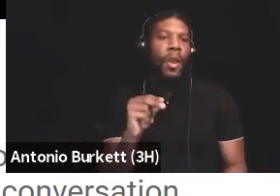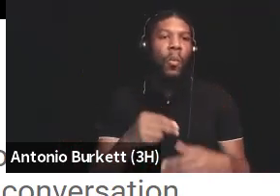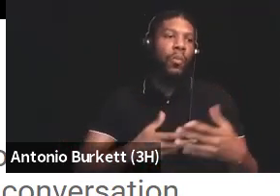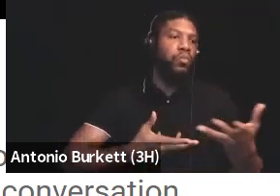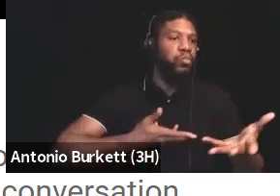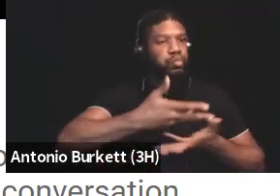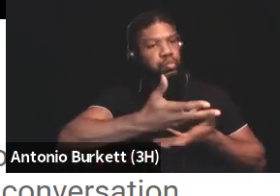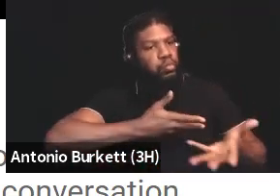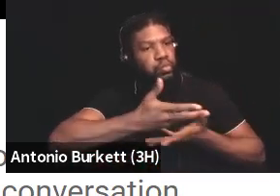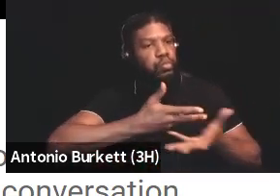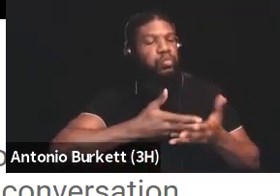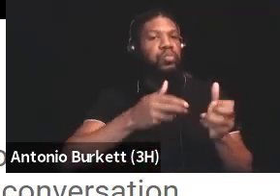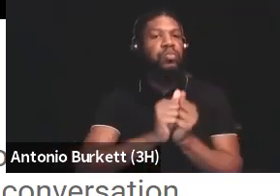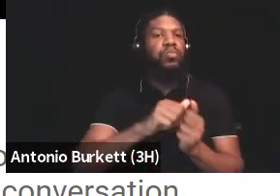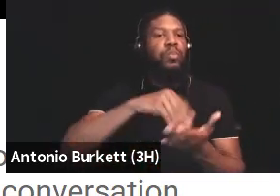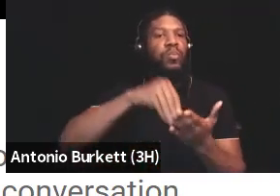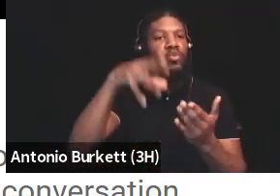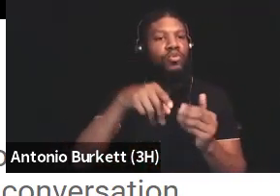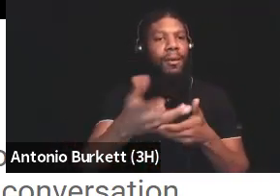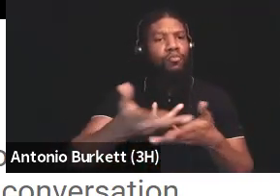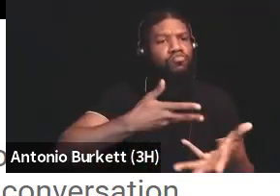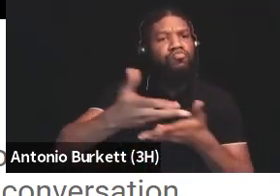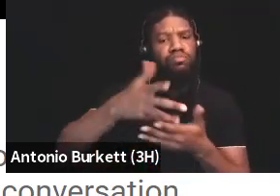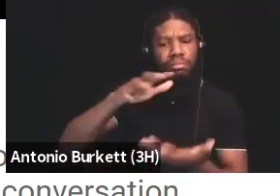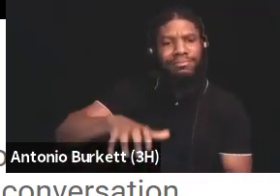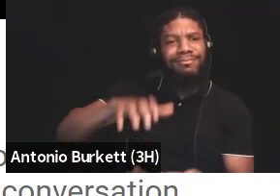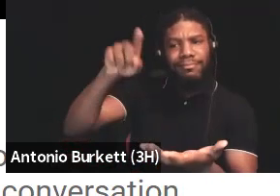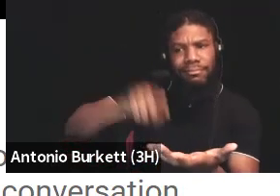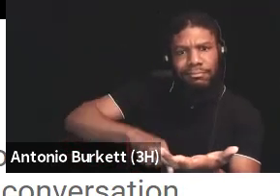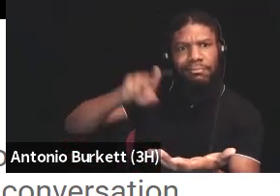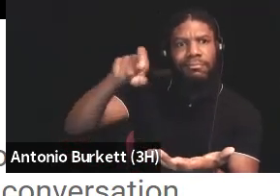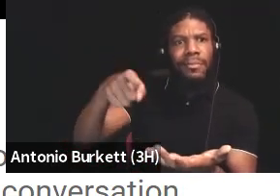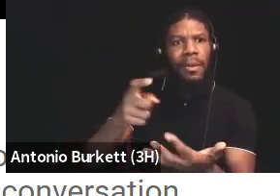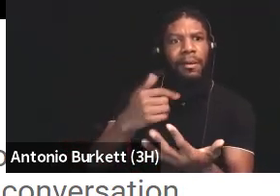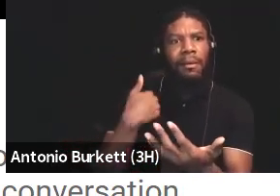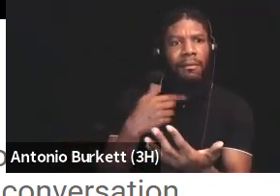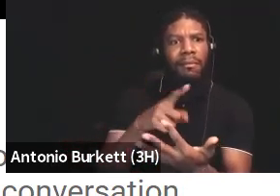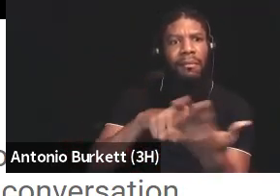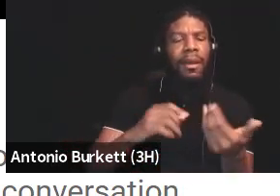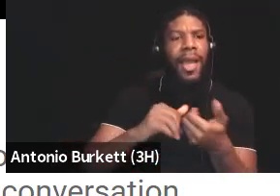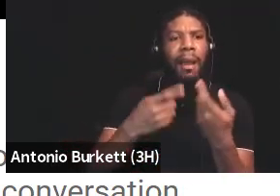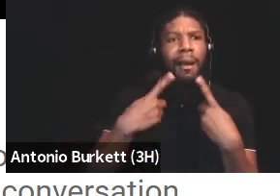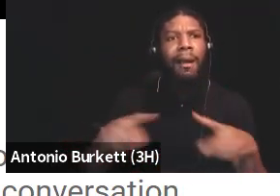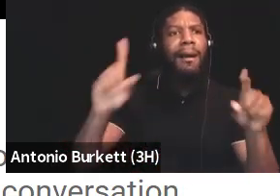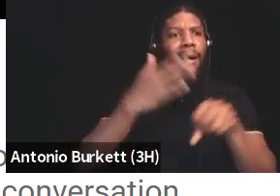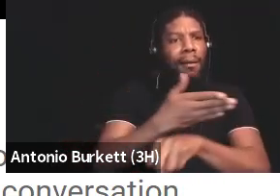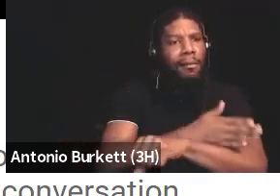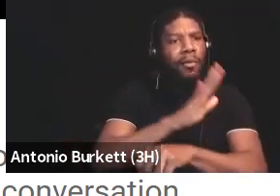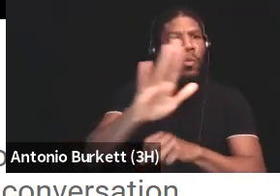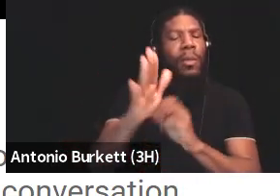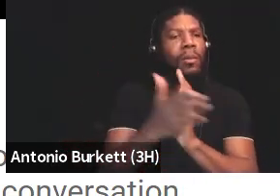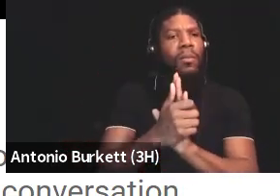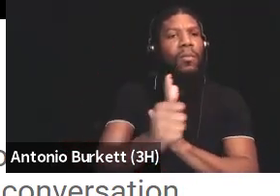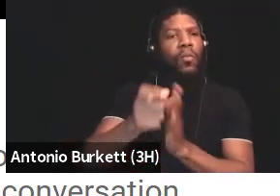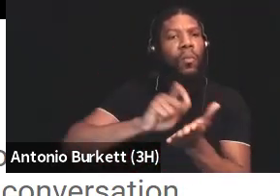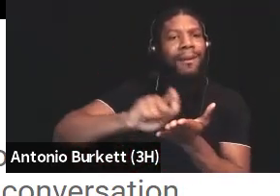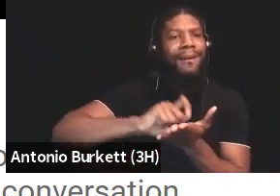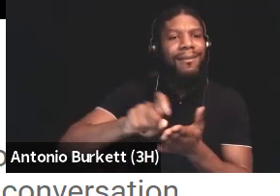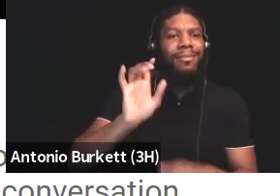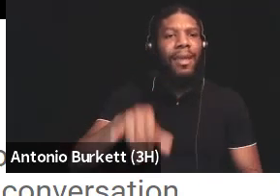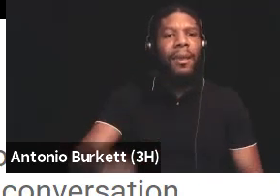with the student about the-- sort of efficacy of their writing and their writing skills.